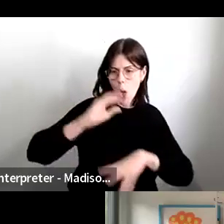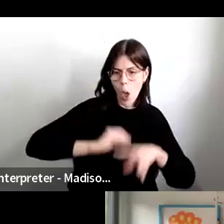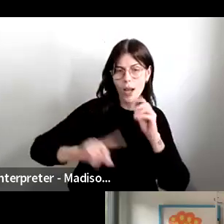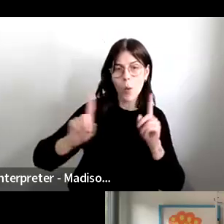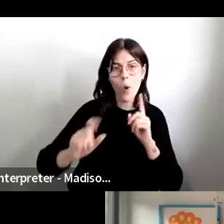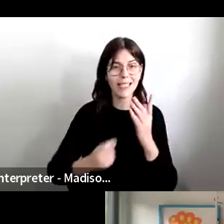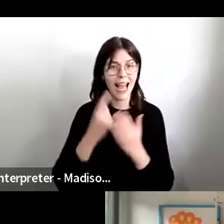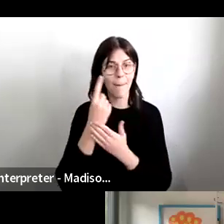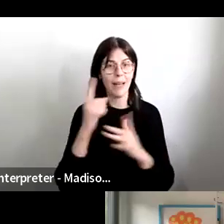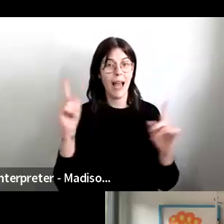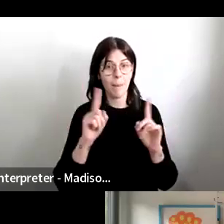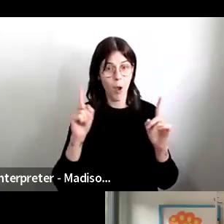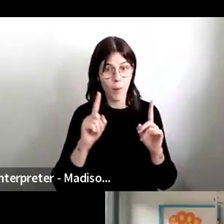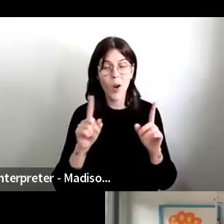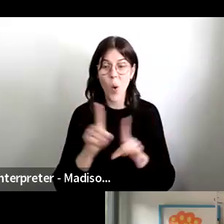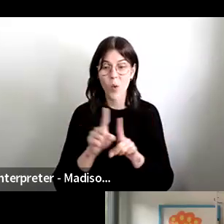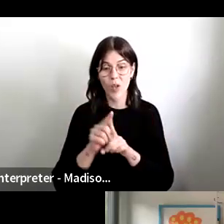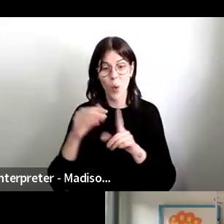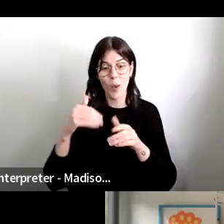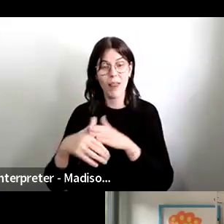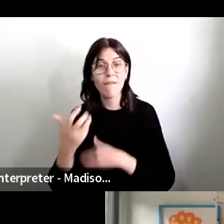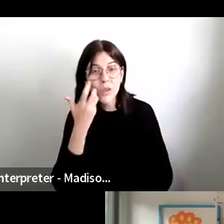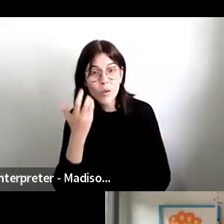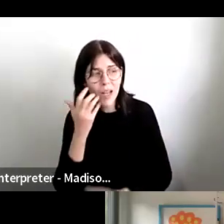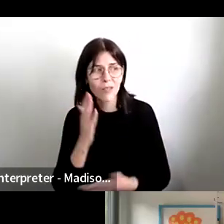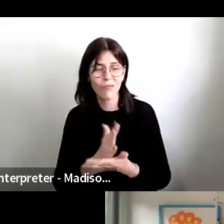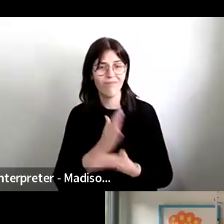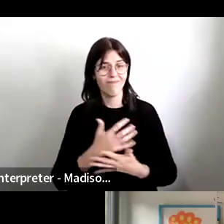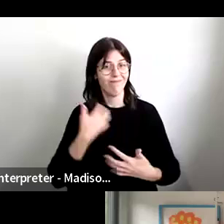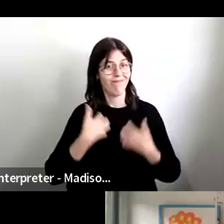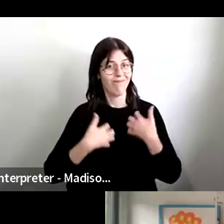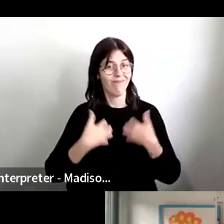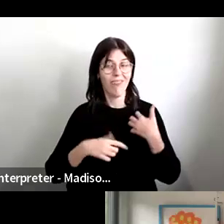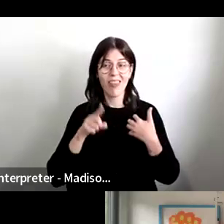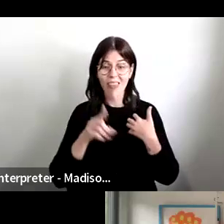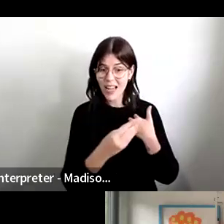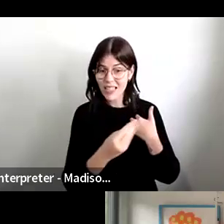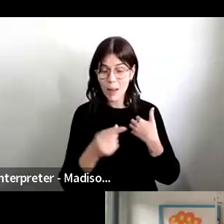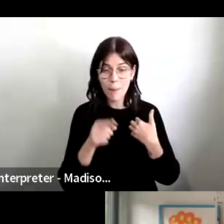moment and in the future is super exciting and something you learn every single time.